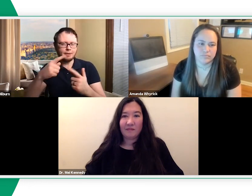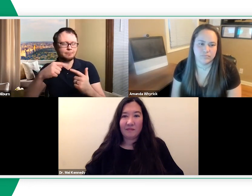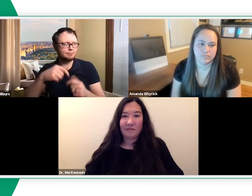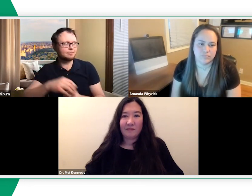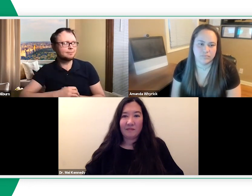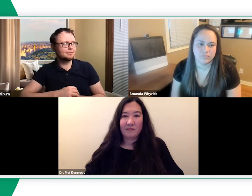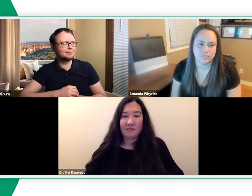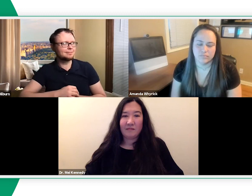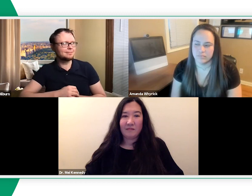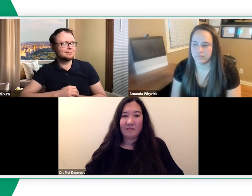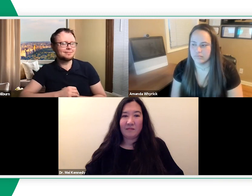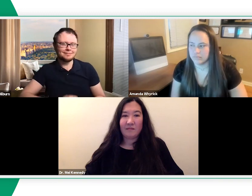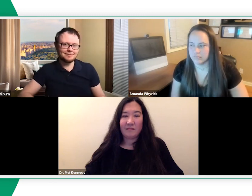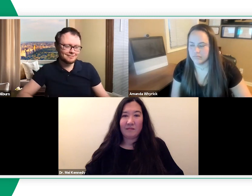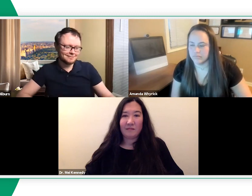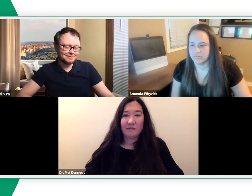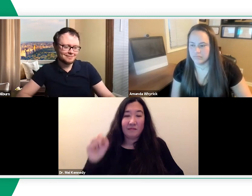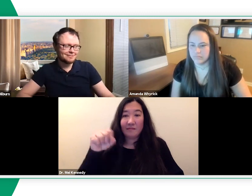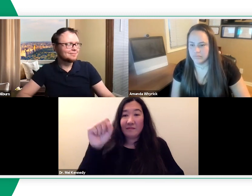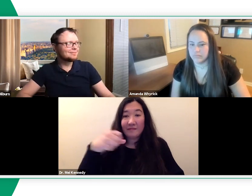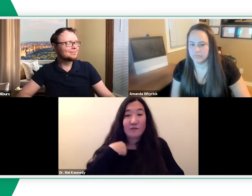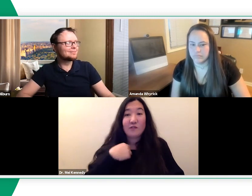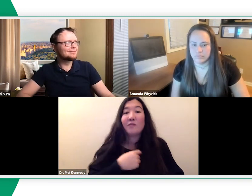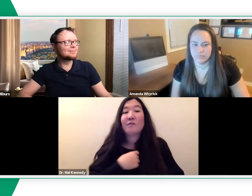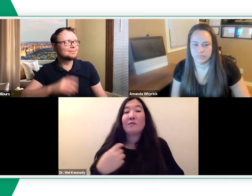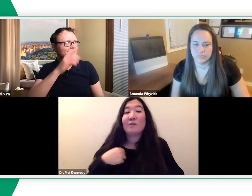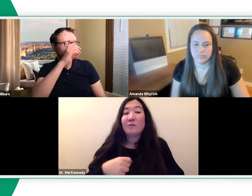out for your thoughts. So look for more details coming on that.